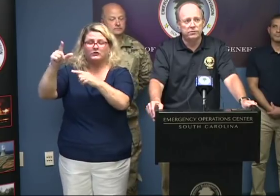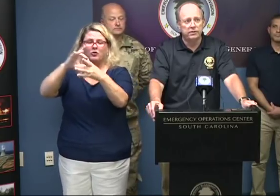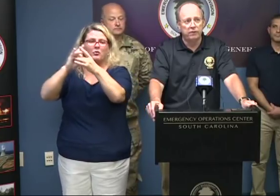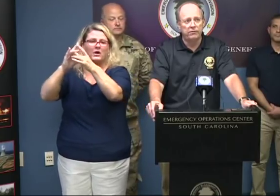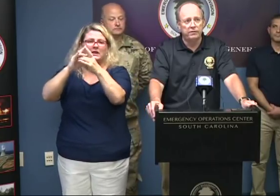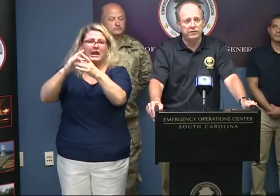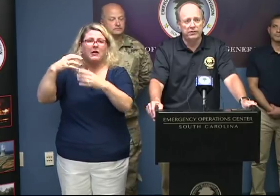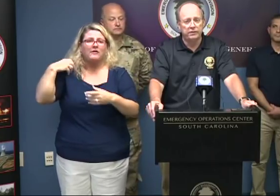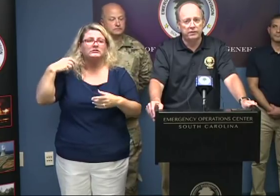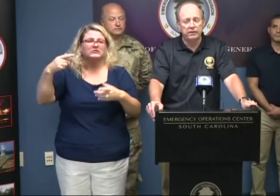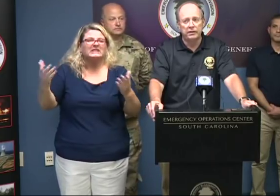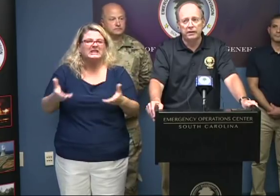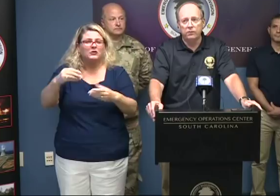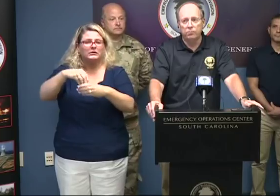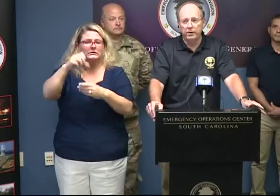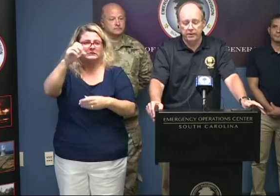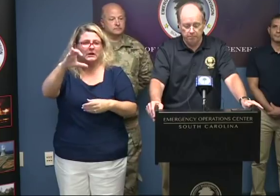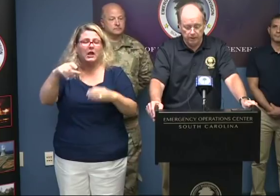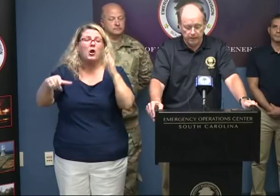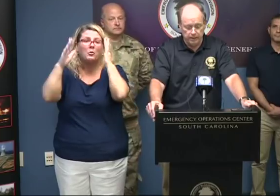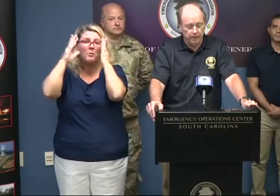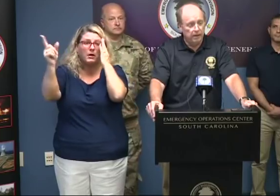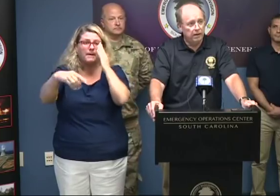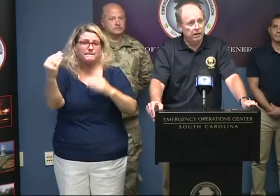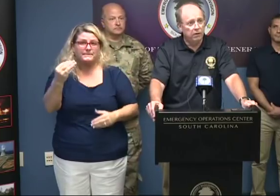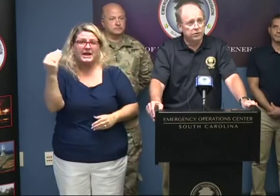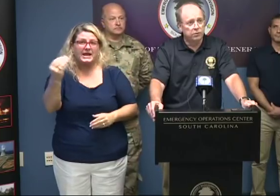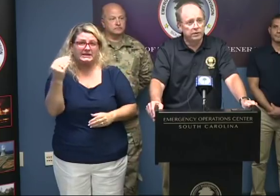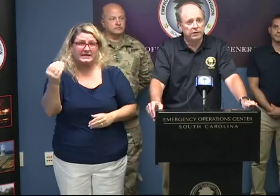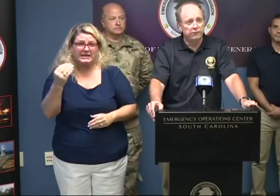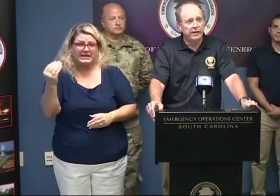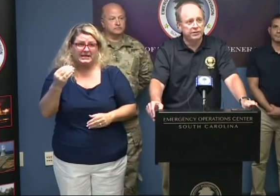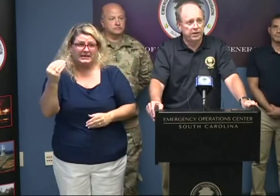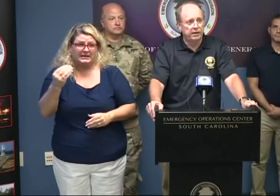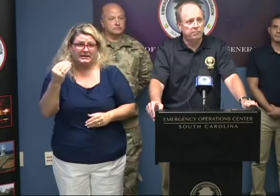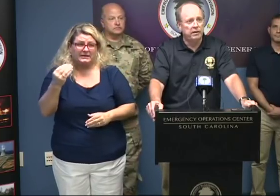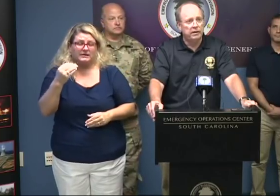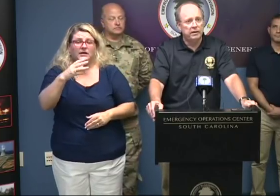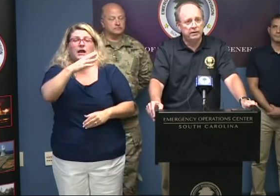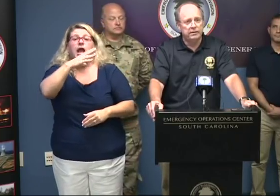once they arrive here in South Carolina will be here Monday also with an advanced team